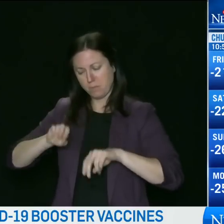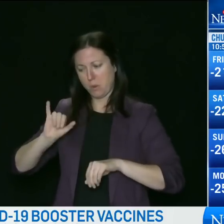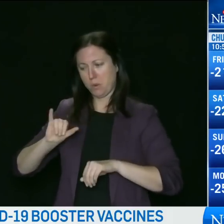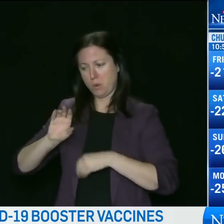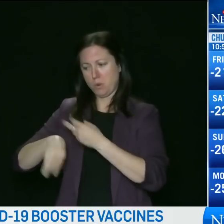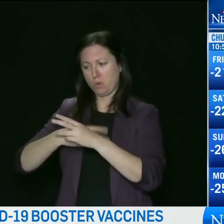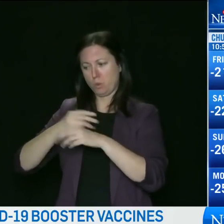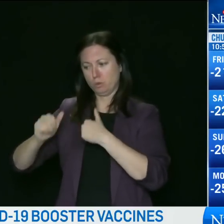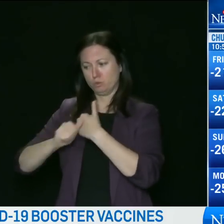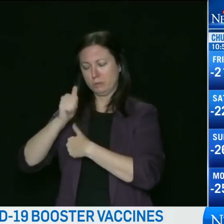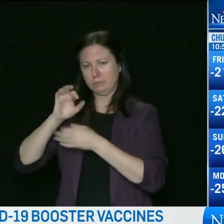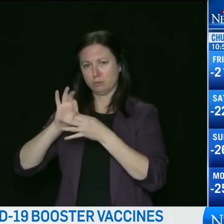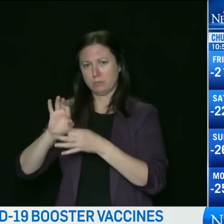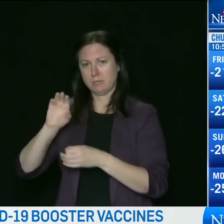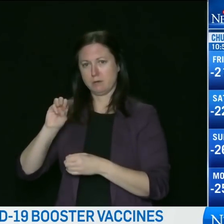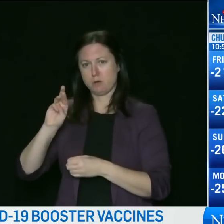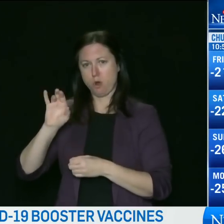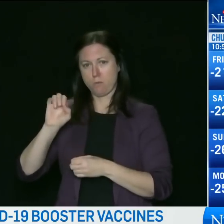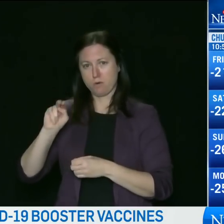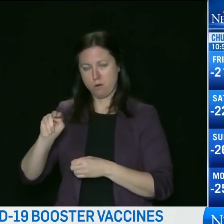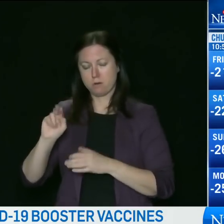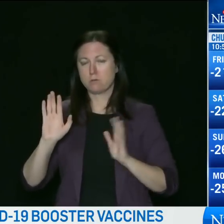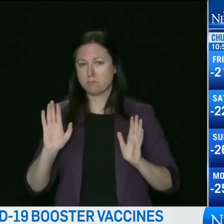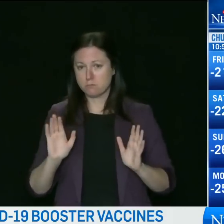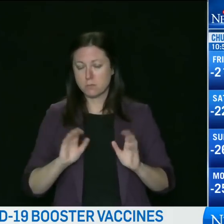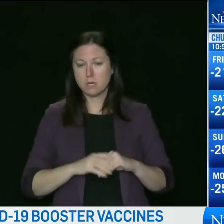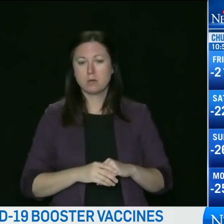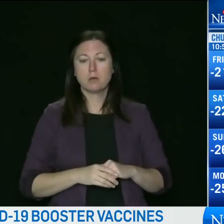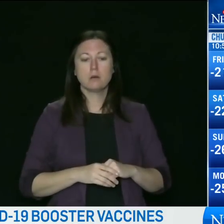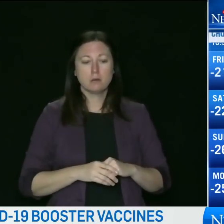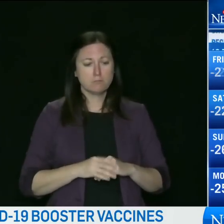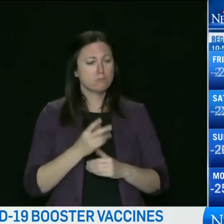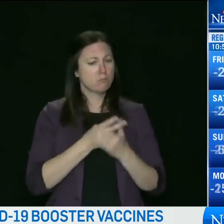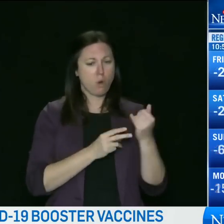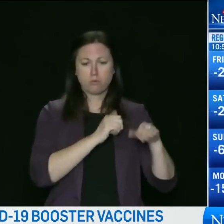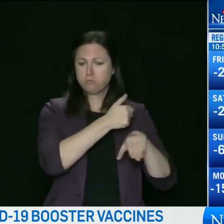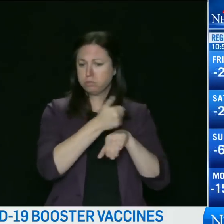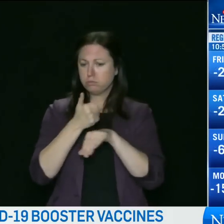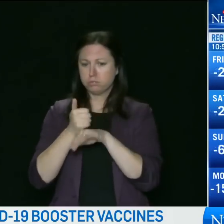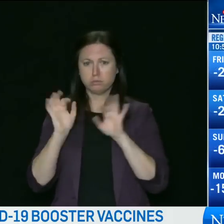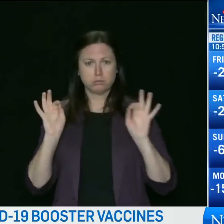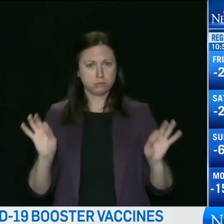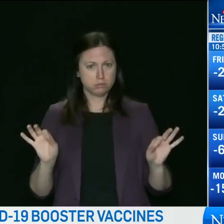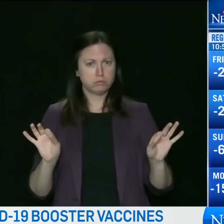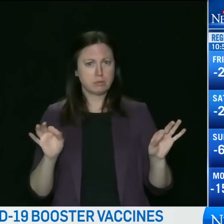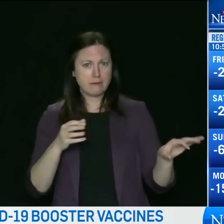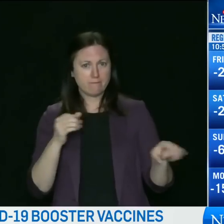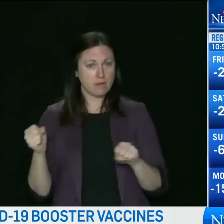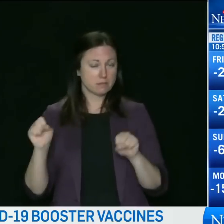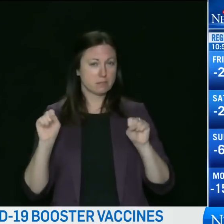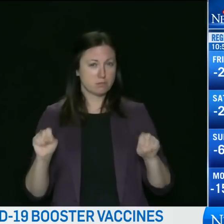THE PHASED APPROACH ACCORDING TO ANALYSIS OF THE GLOBAL RISK AT